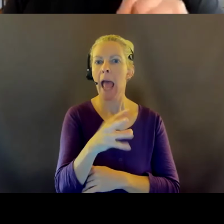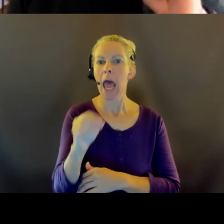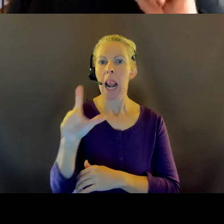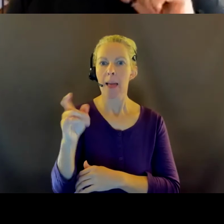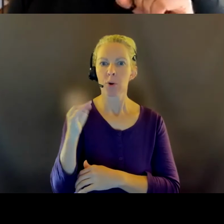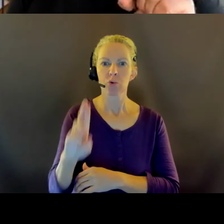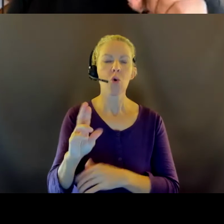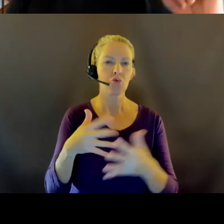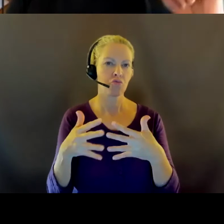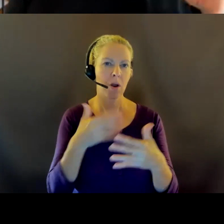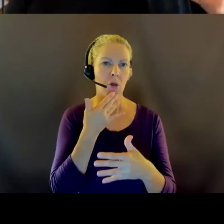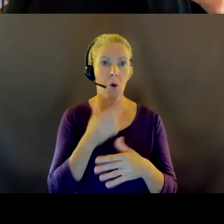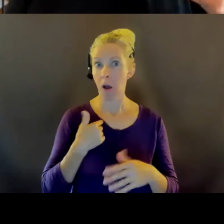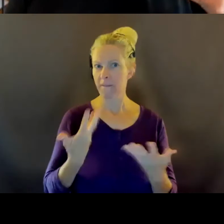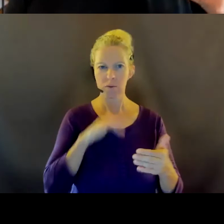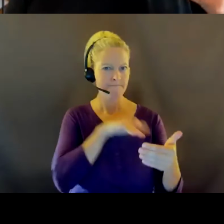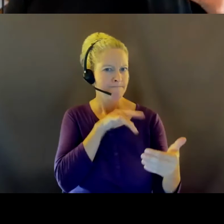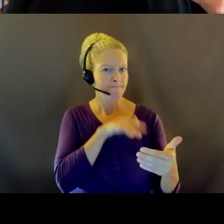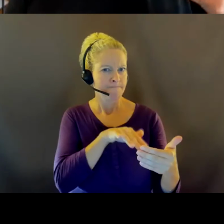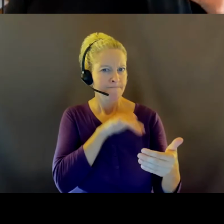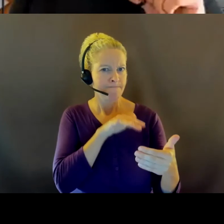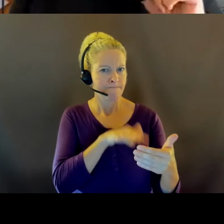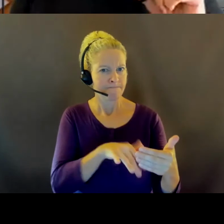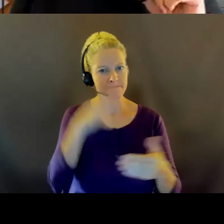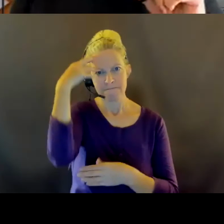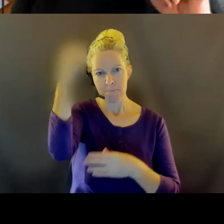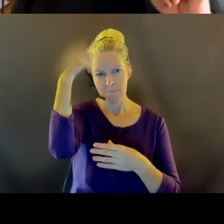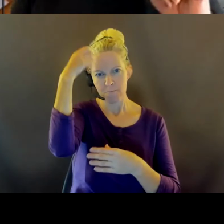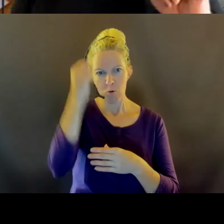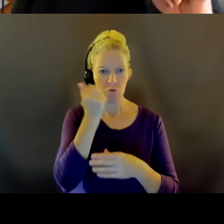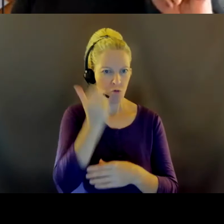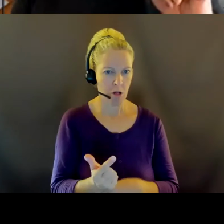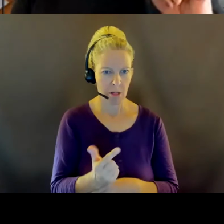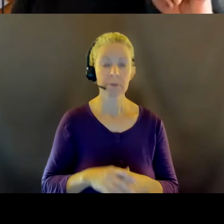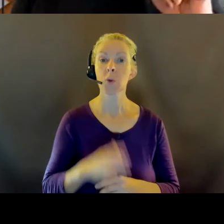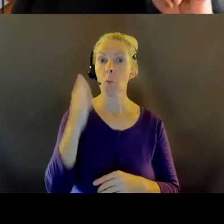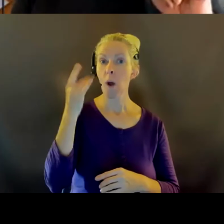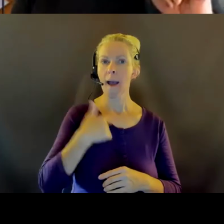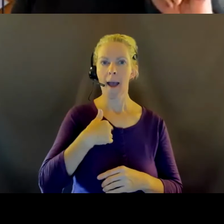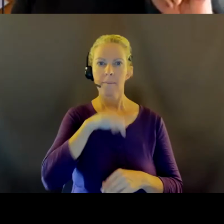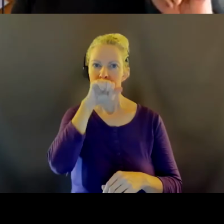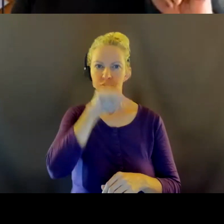I like to succeed.